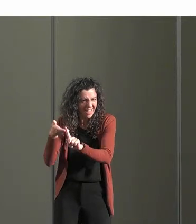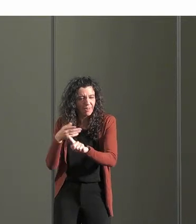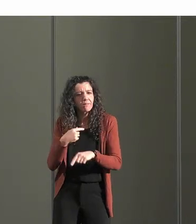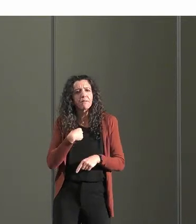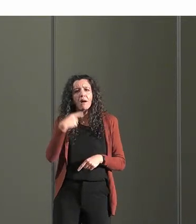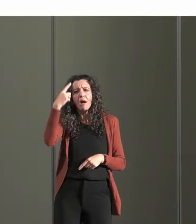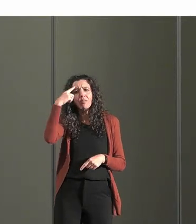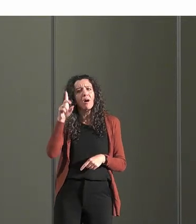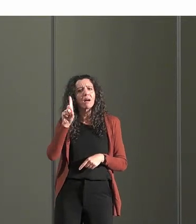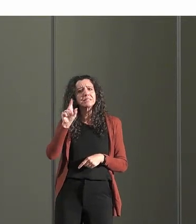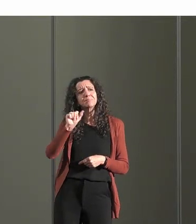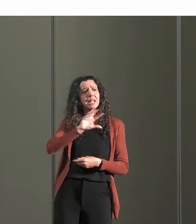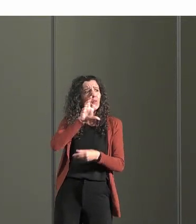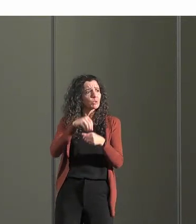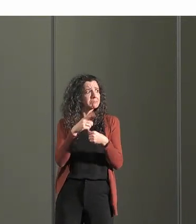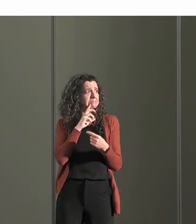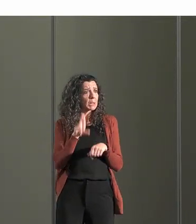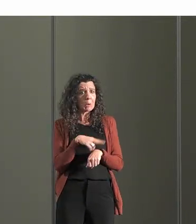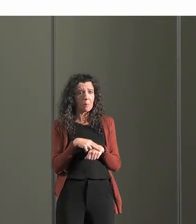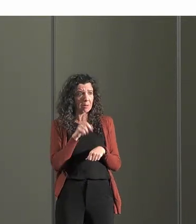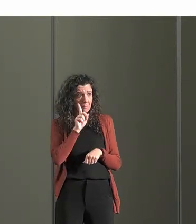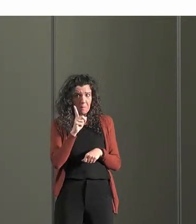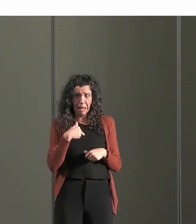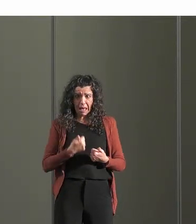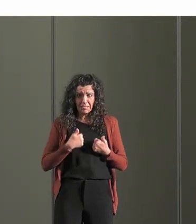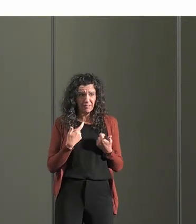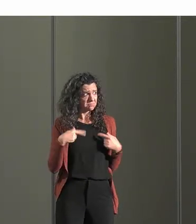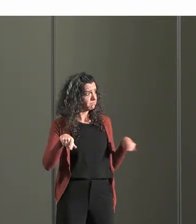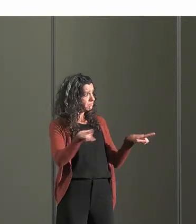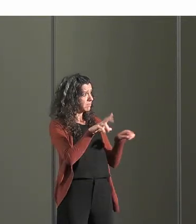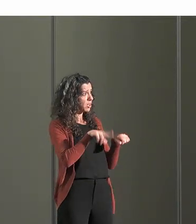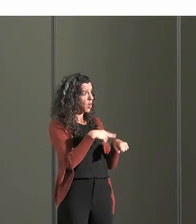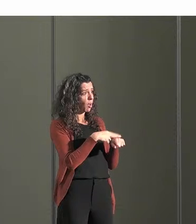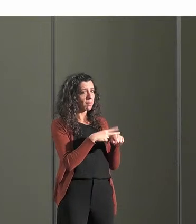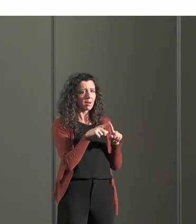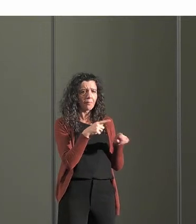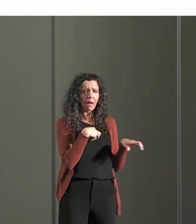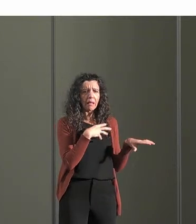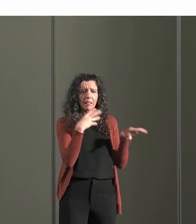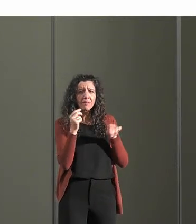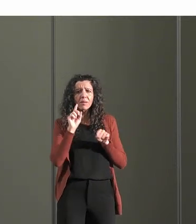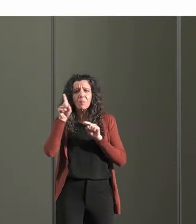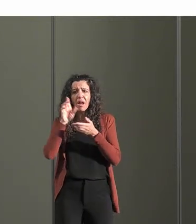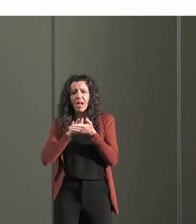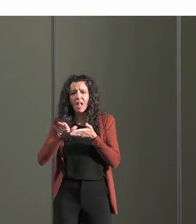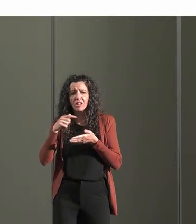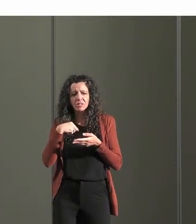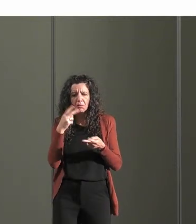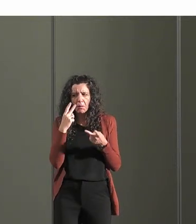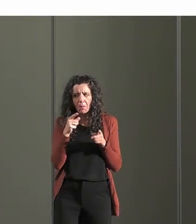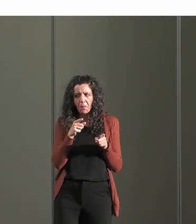And the Center for Independent lives was there. And I thought the disability inclusion was normal it was normal where I